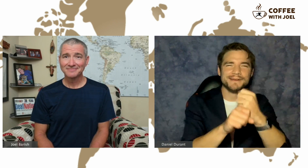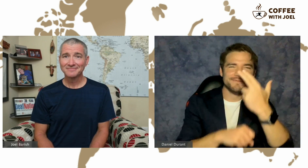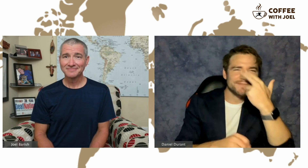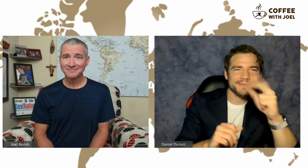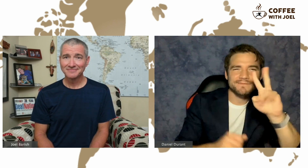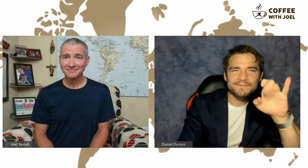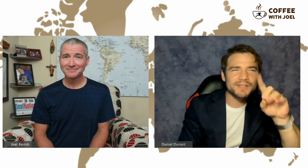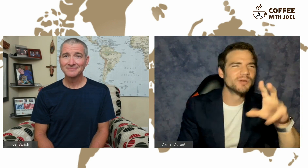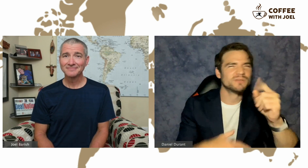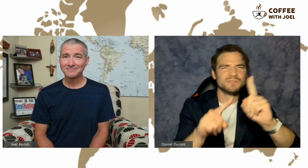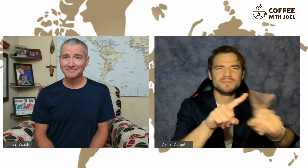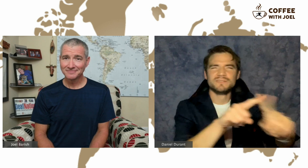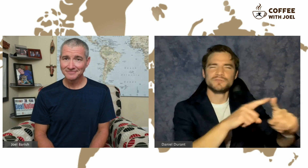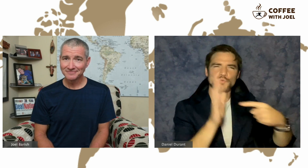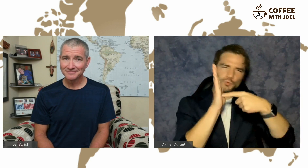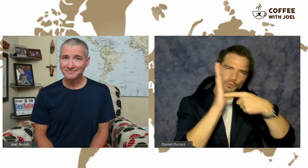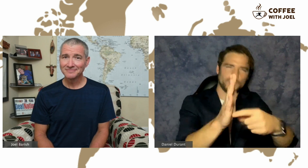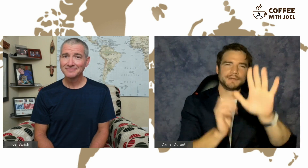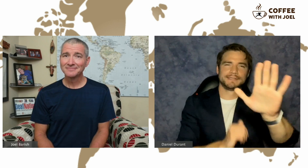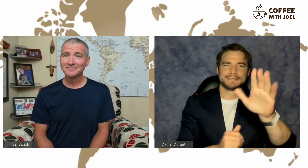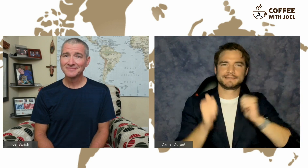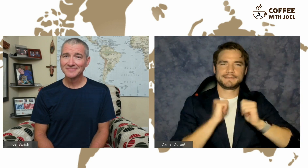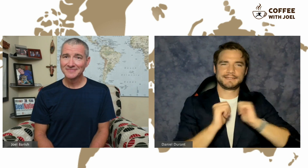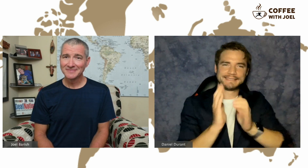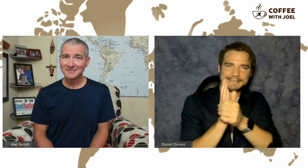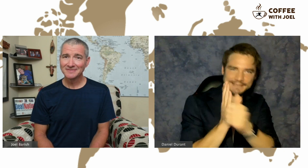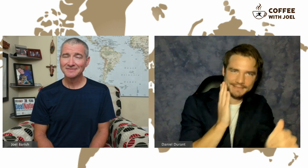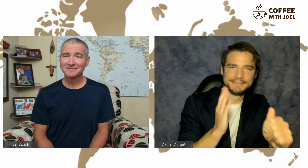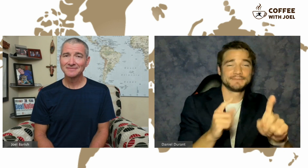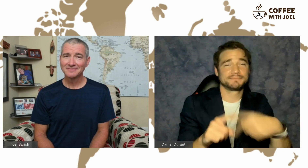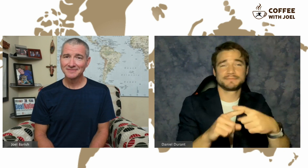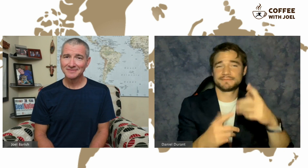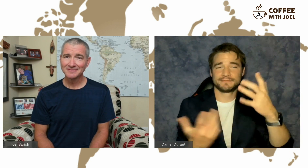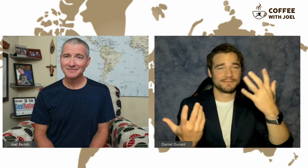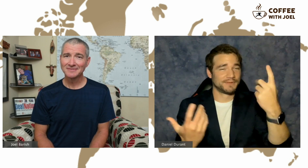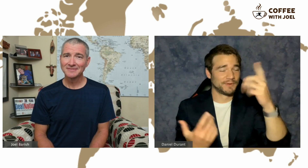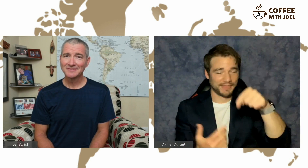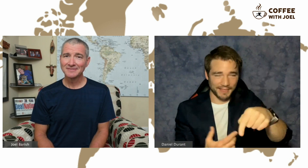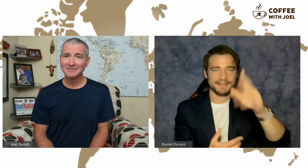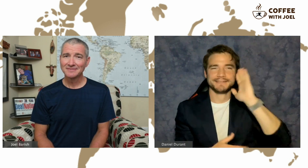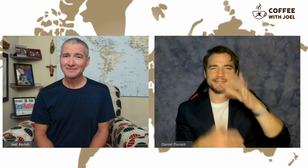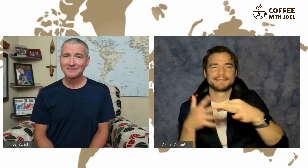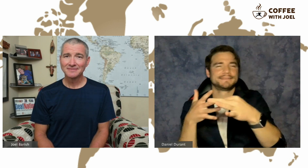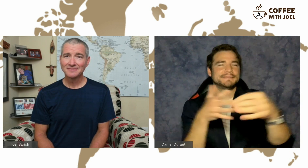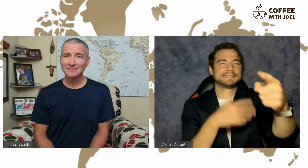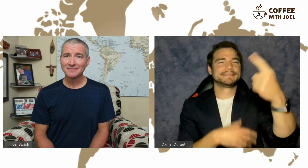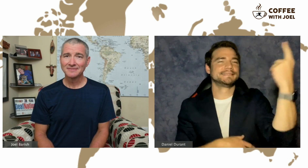You can make funny videos or other kinds of content to show your acting skills, then this will lead you